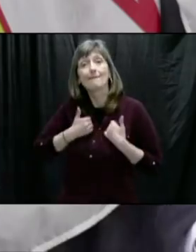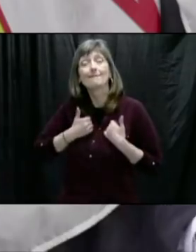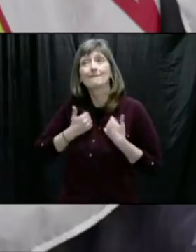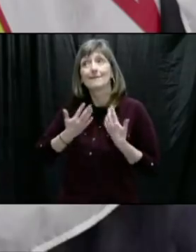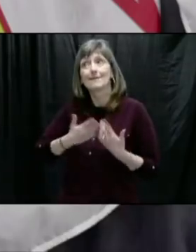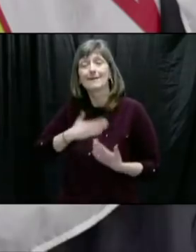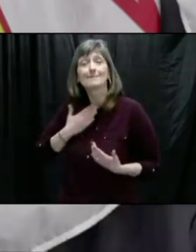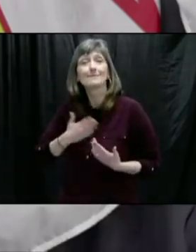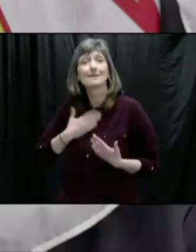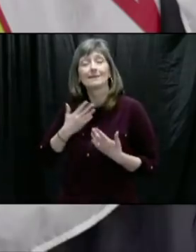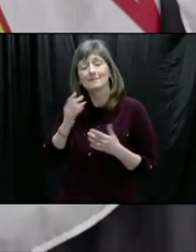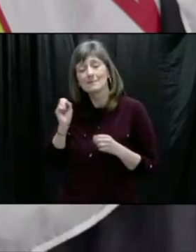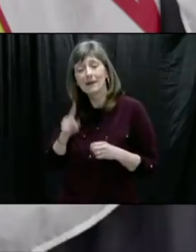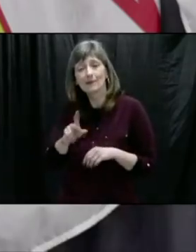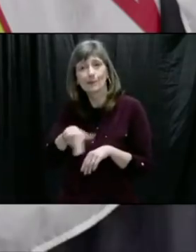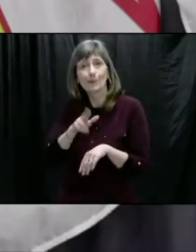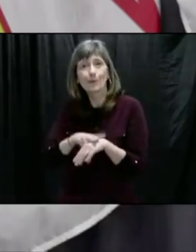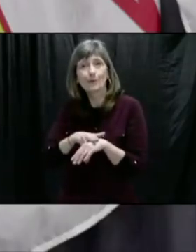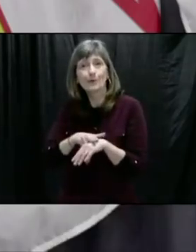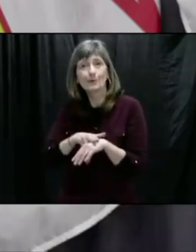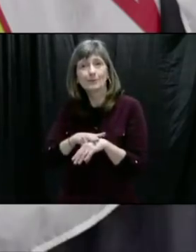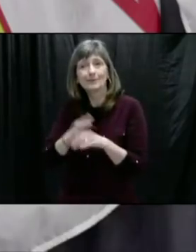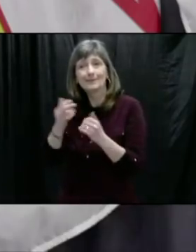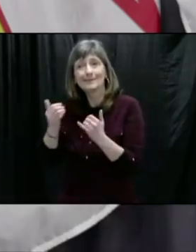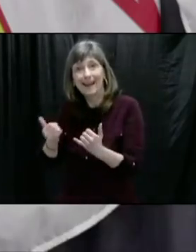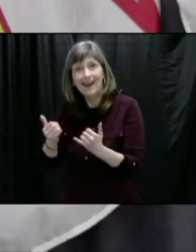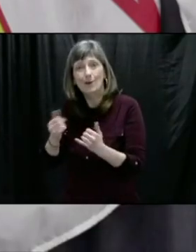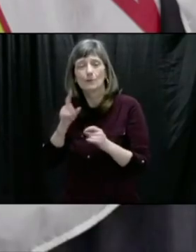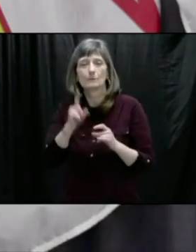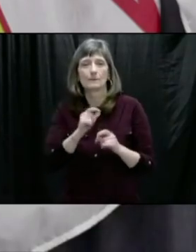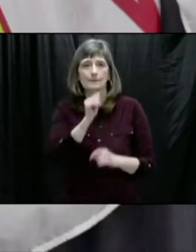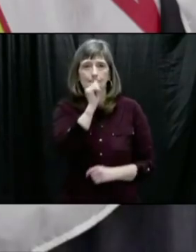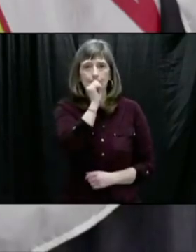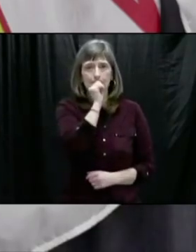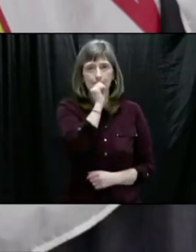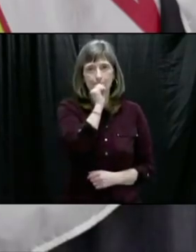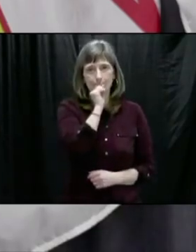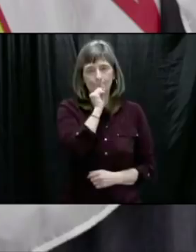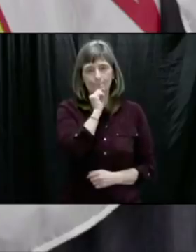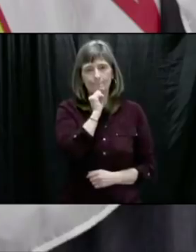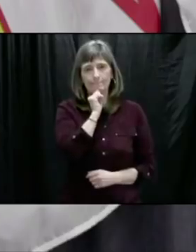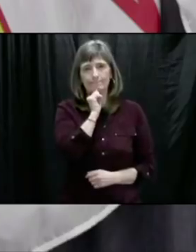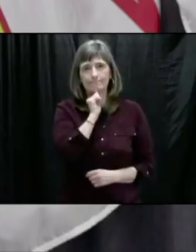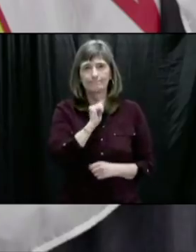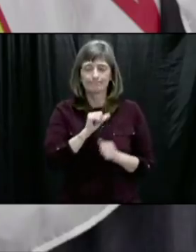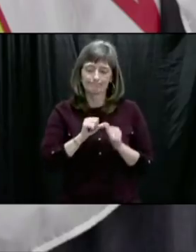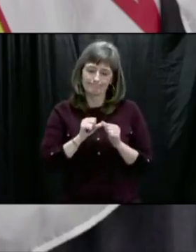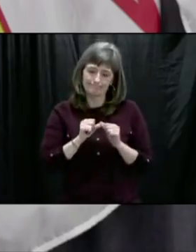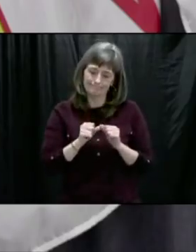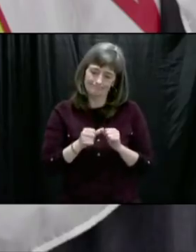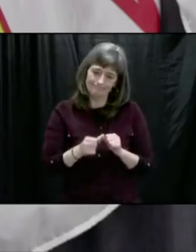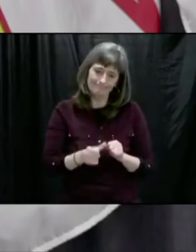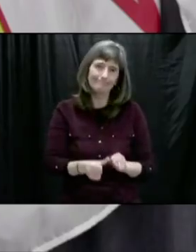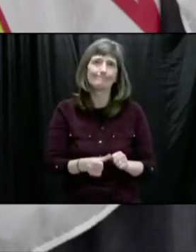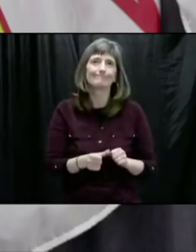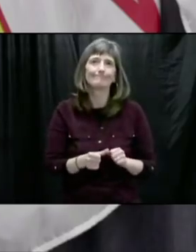FUTURE, WE MUST REMAIN VIGILANT AND NOT LET UP.